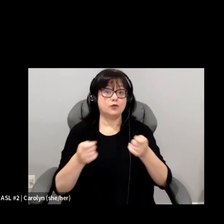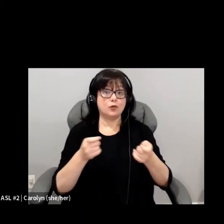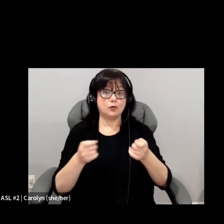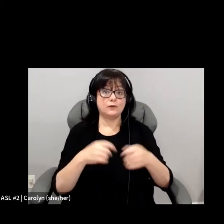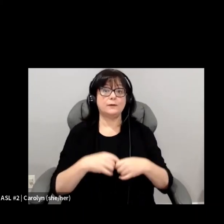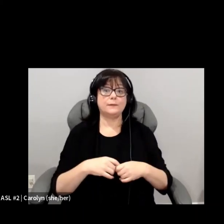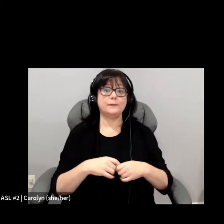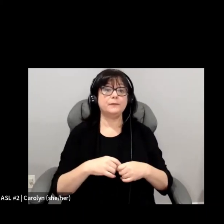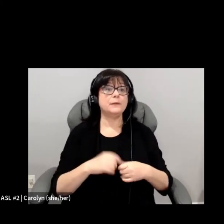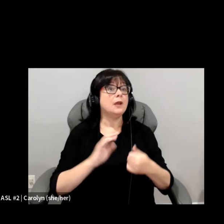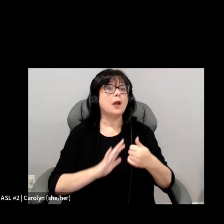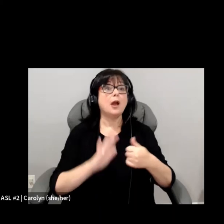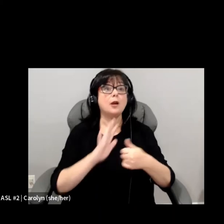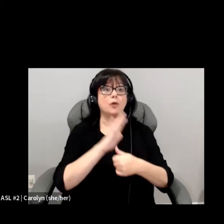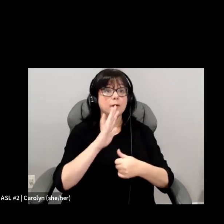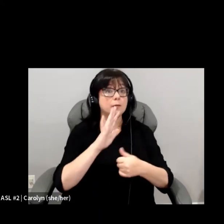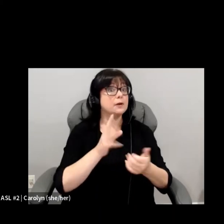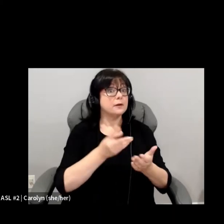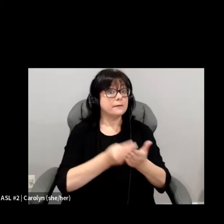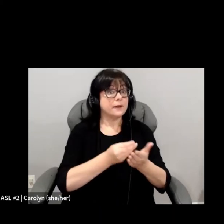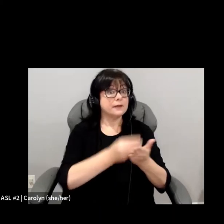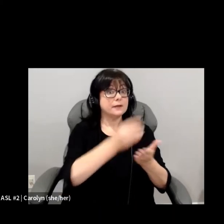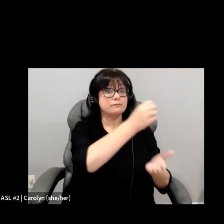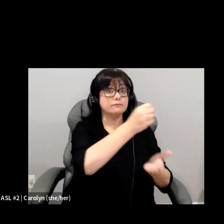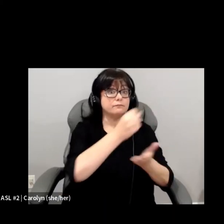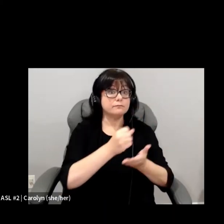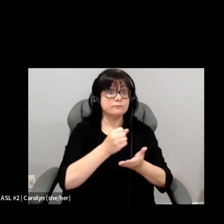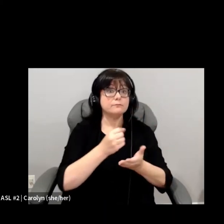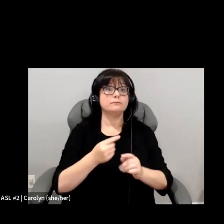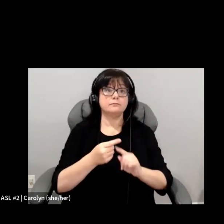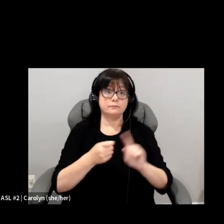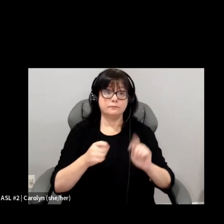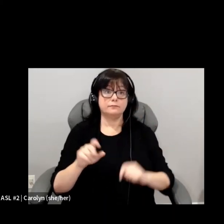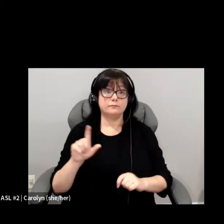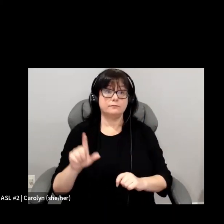PROVIDING APPROXIMATELY 90% OF OUR REVENUE.